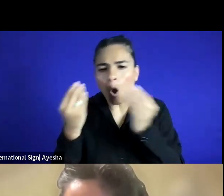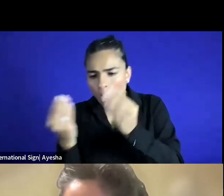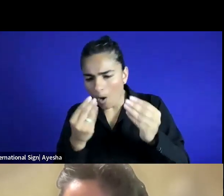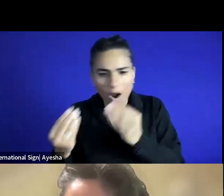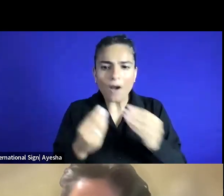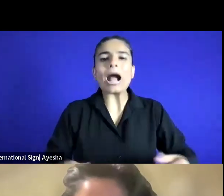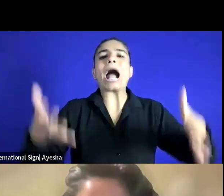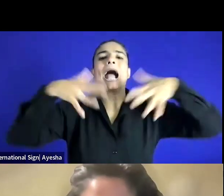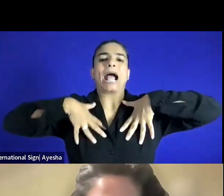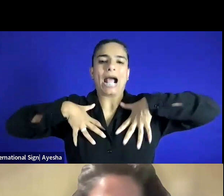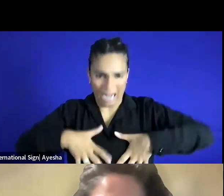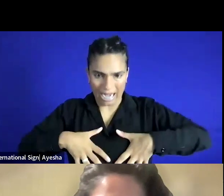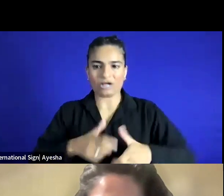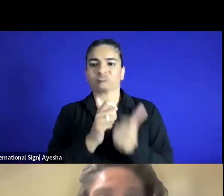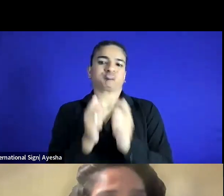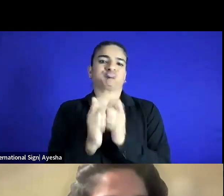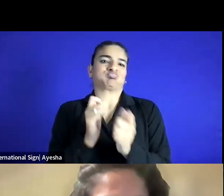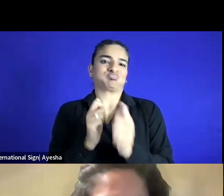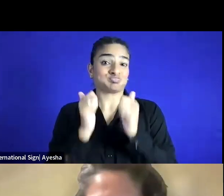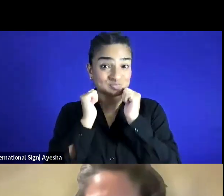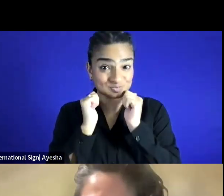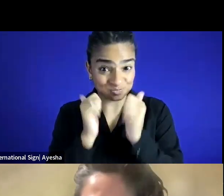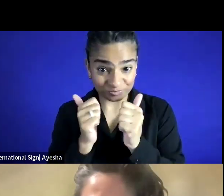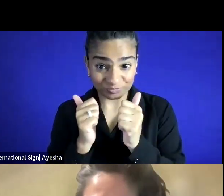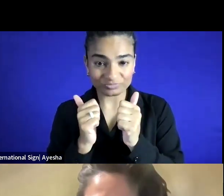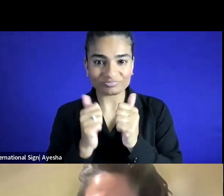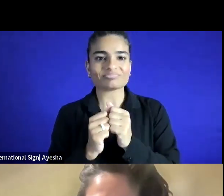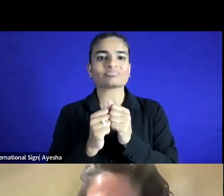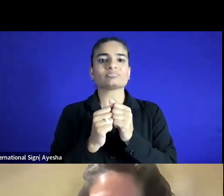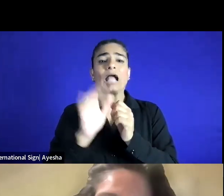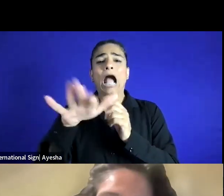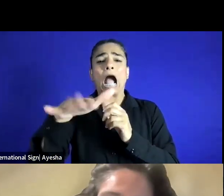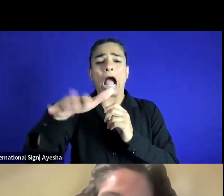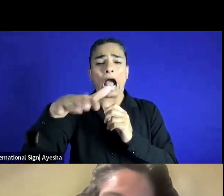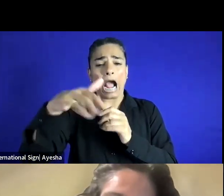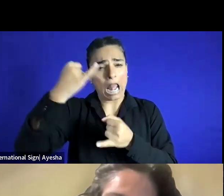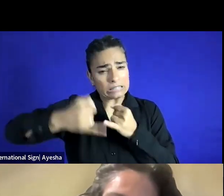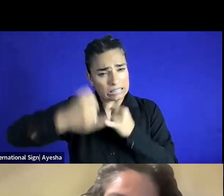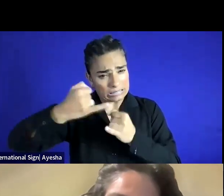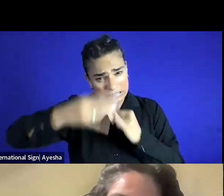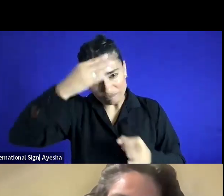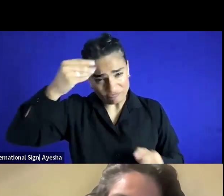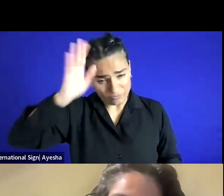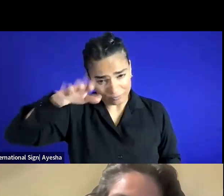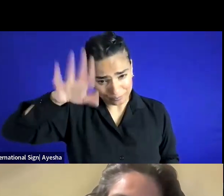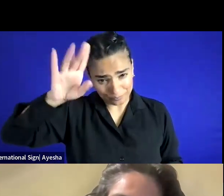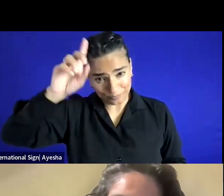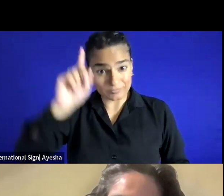And one last thing. So yes, it is that there are so many things on the platform that I want to show everyone.